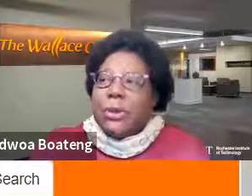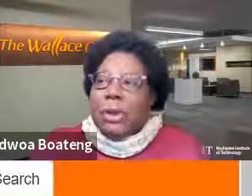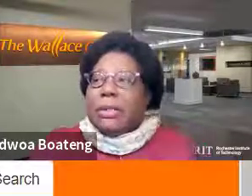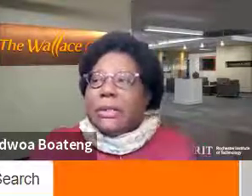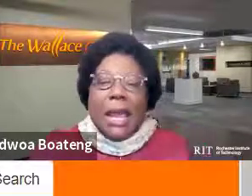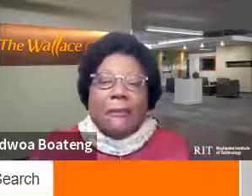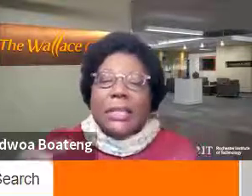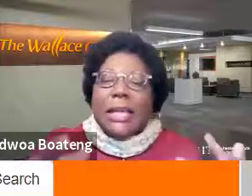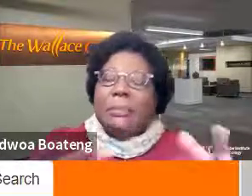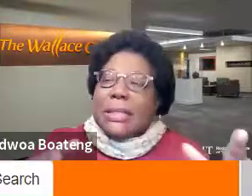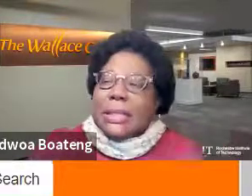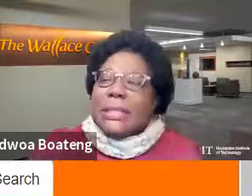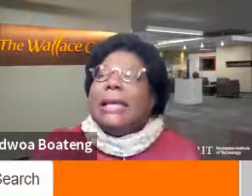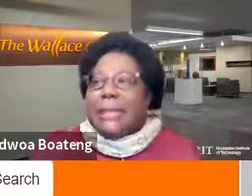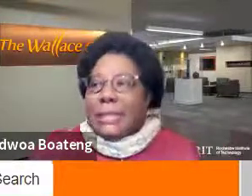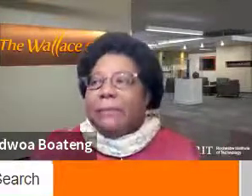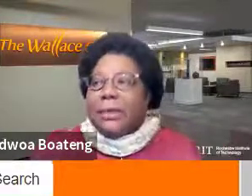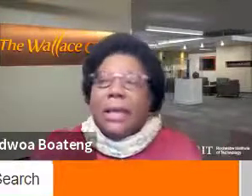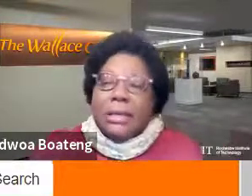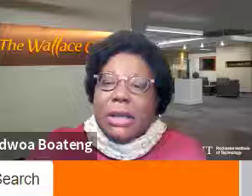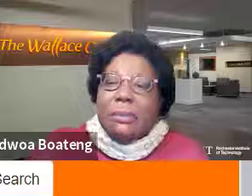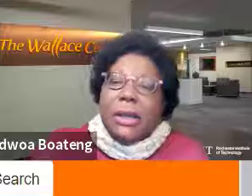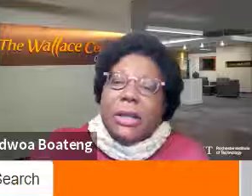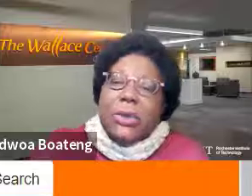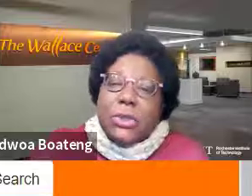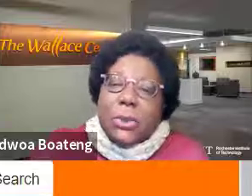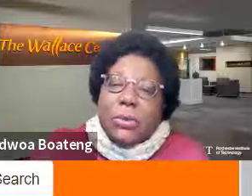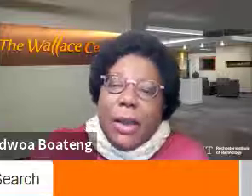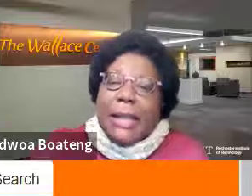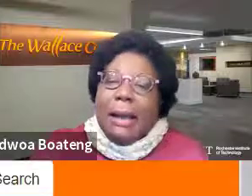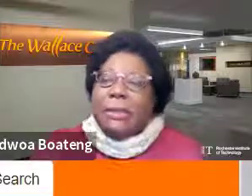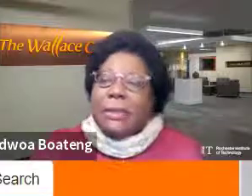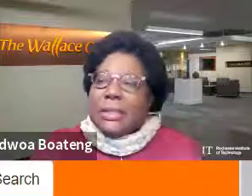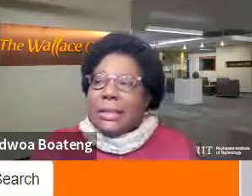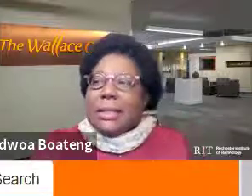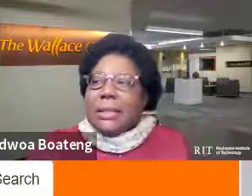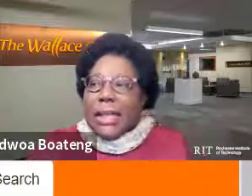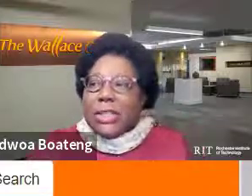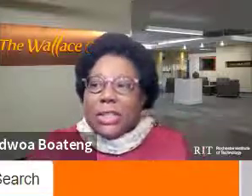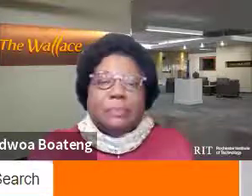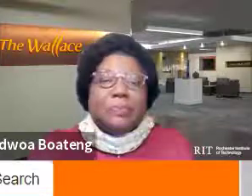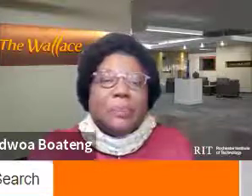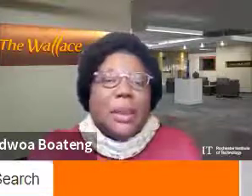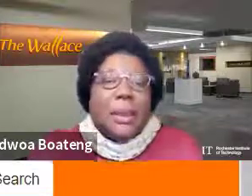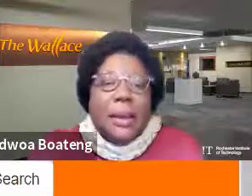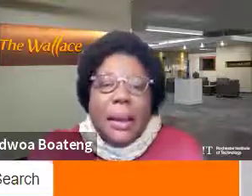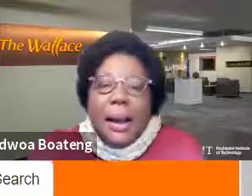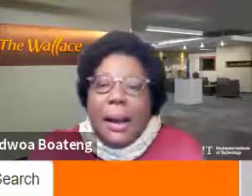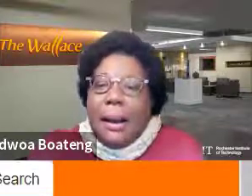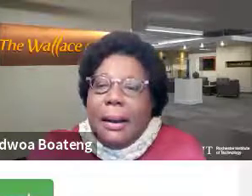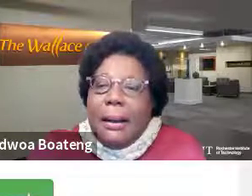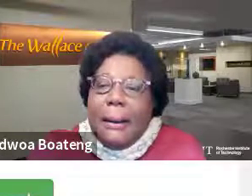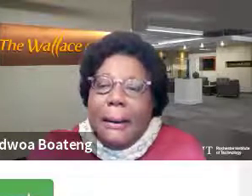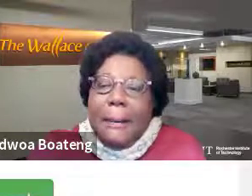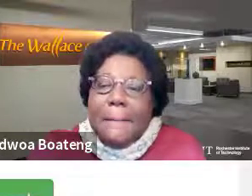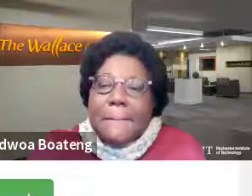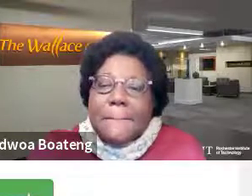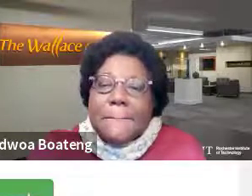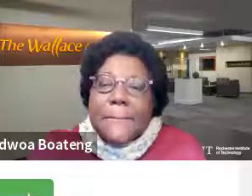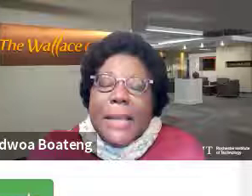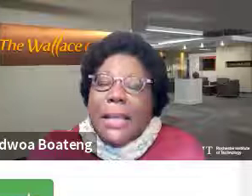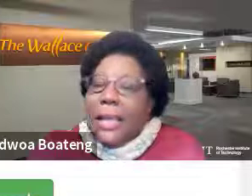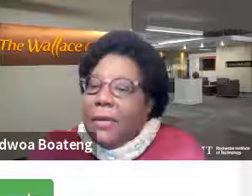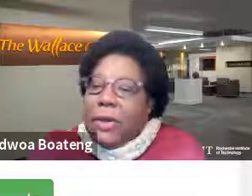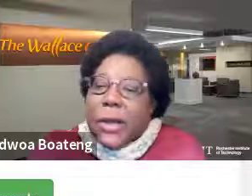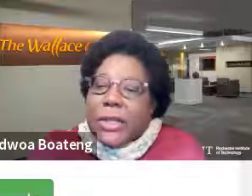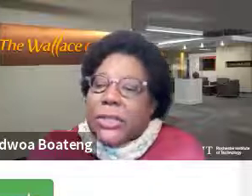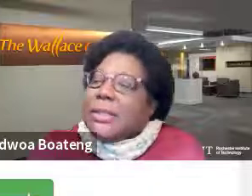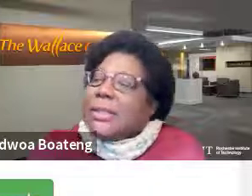your images everyday that basis slightly different. So I'm not going to. You do it right now. In this session, um, any other questions.